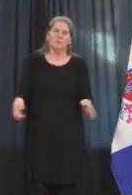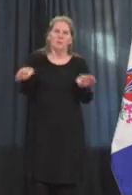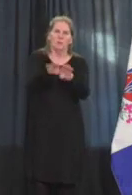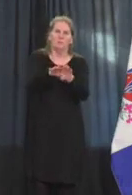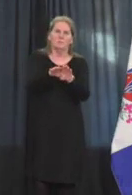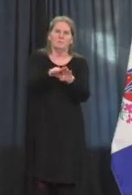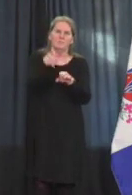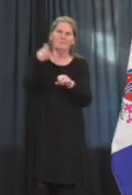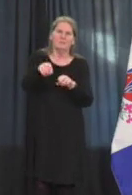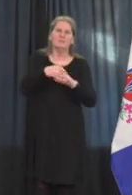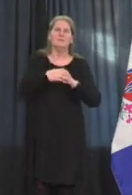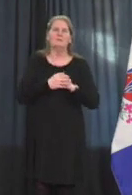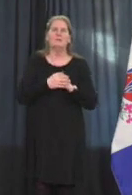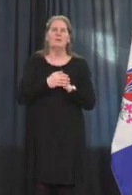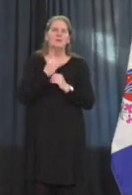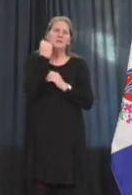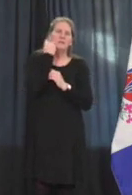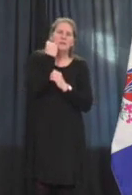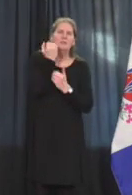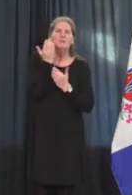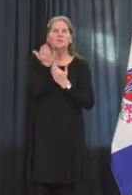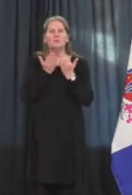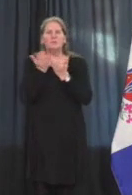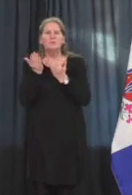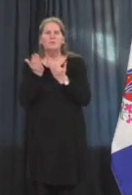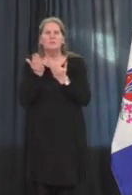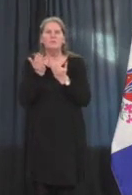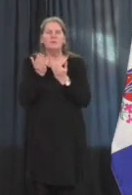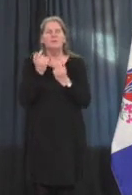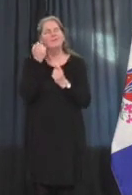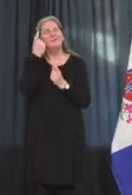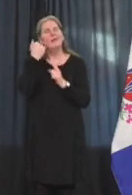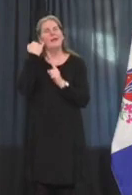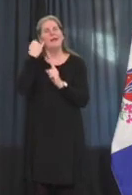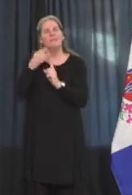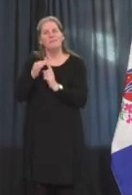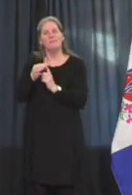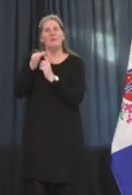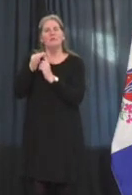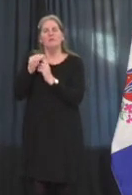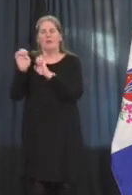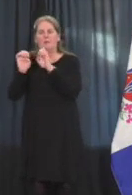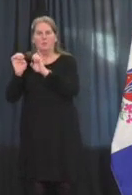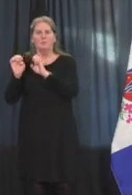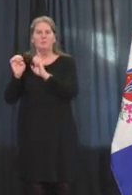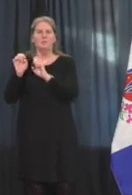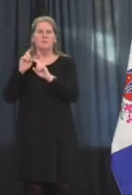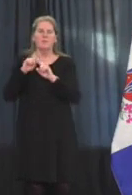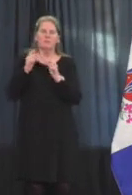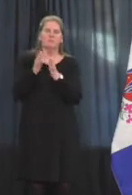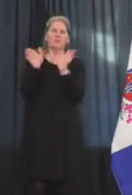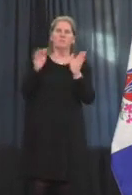THAT DENTAL SERVICES EXCEPT IN EMERGENCY SITUATIONS WON'T BE PROVIDED, AND THAT PERSONAL